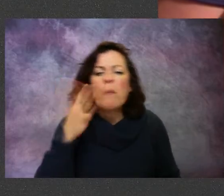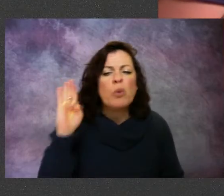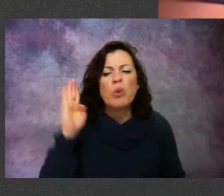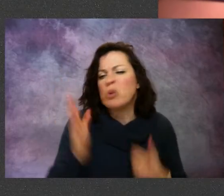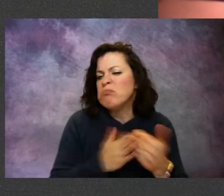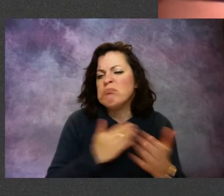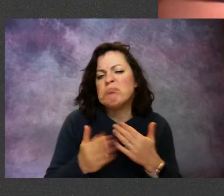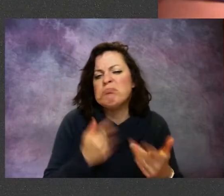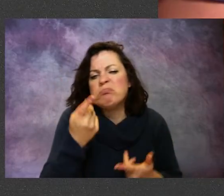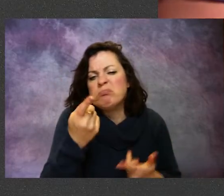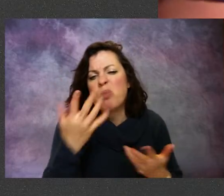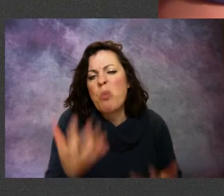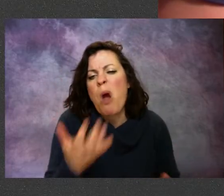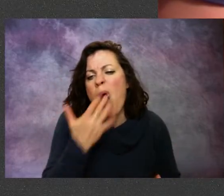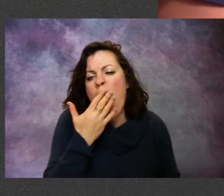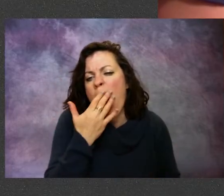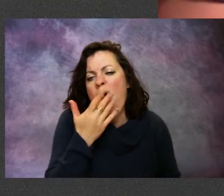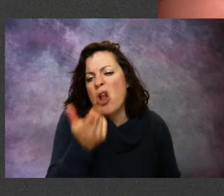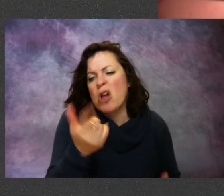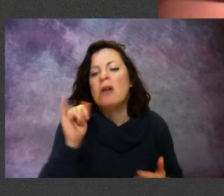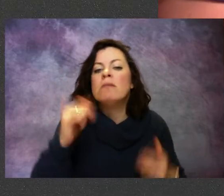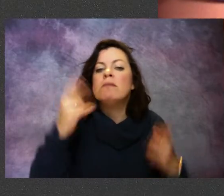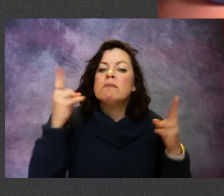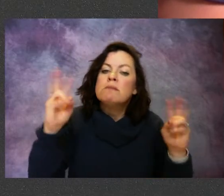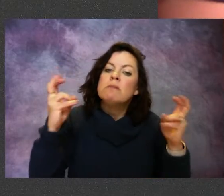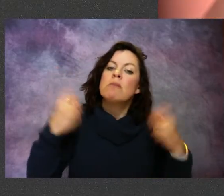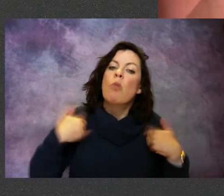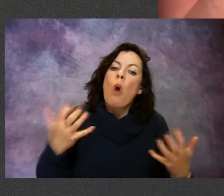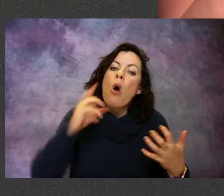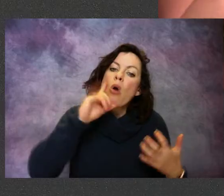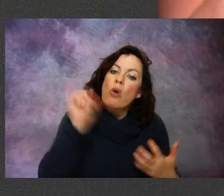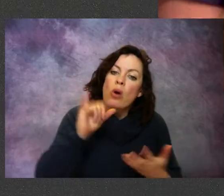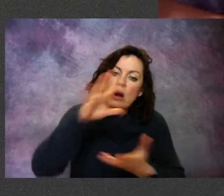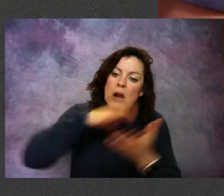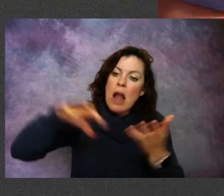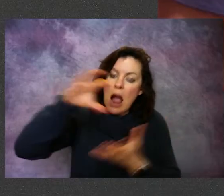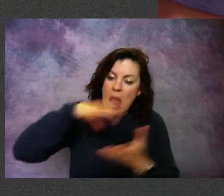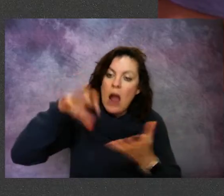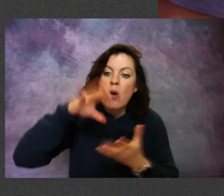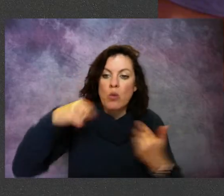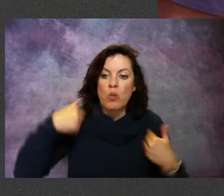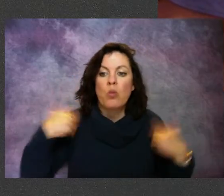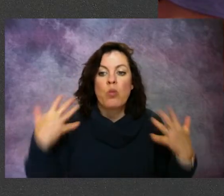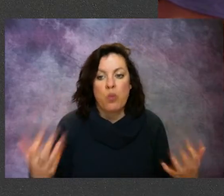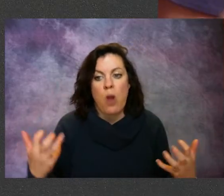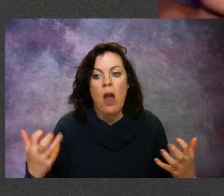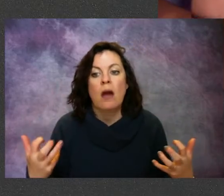but it's going to be for our cloud, so keep that in your brain. If you want to have a stormy cloud,